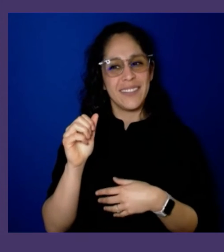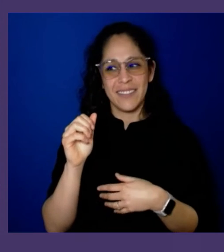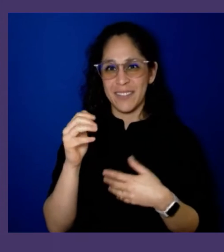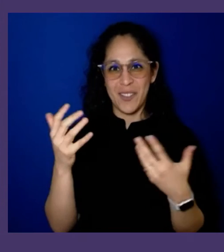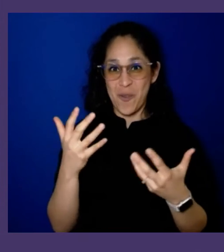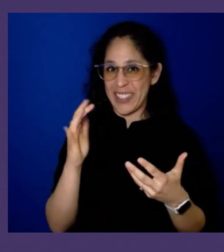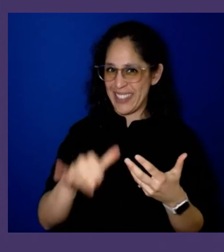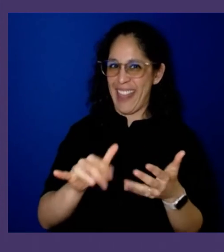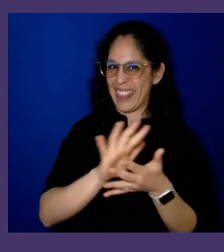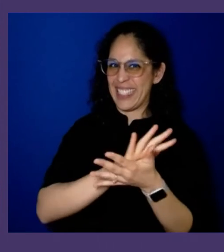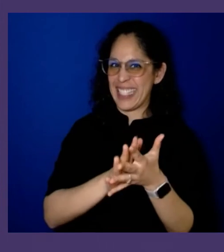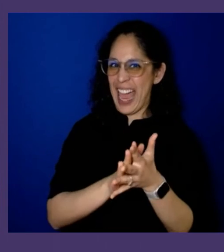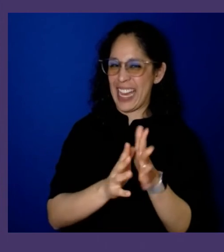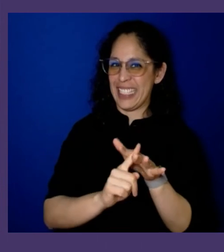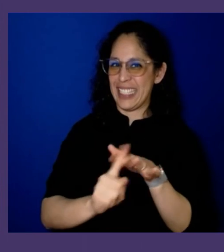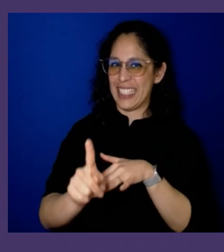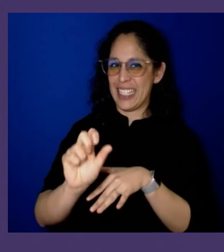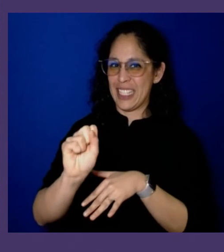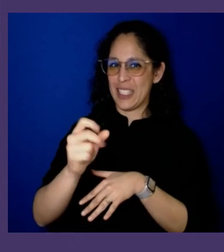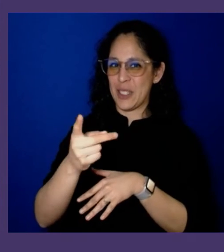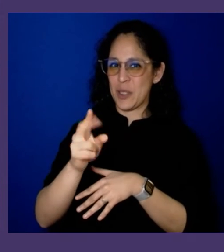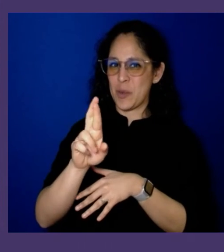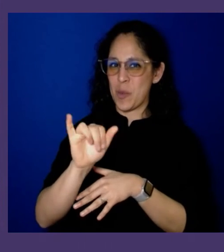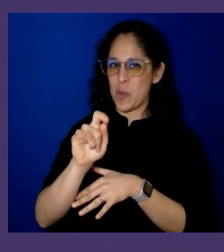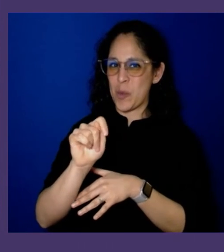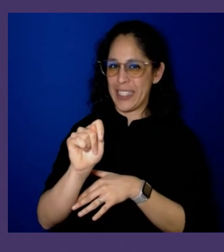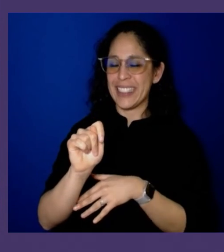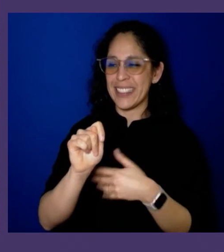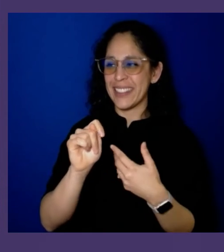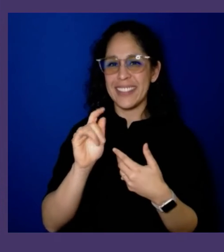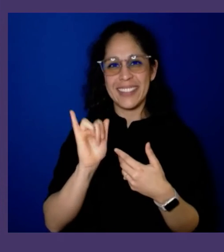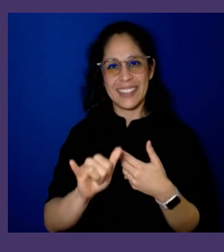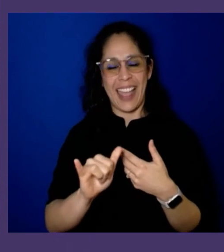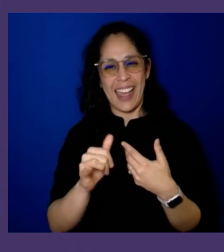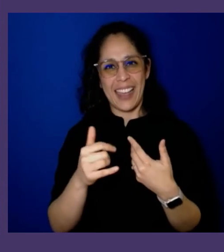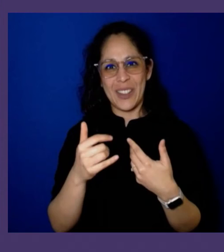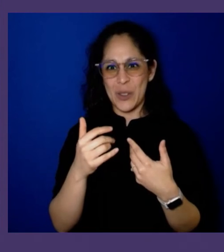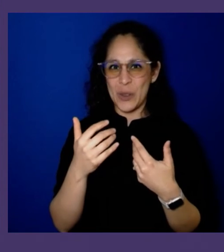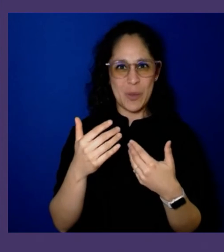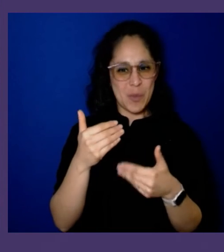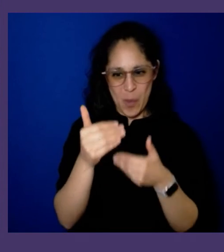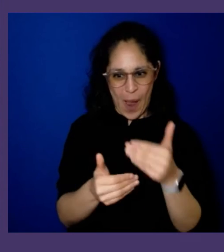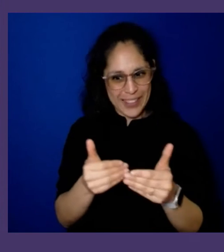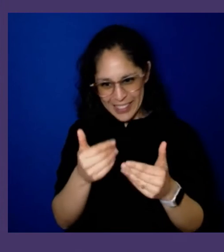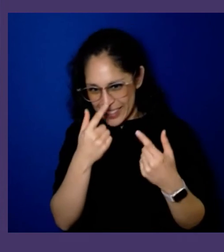That'll be really interesting to see what comes of this feedback